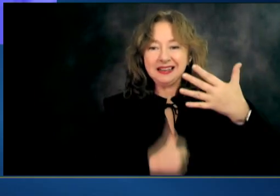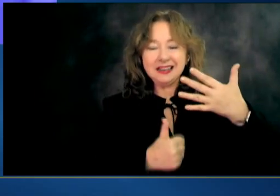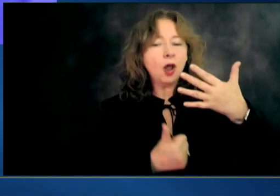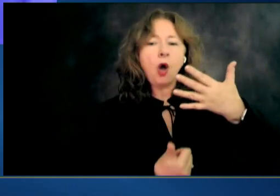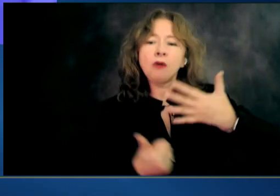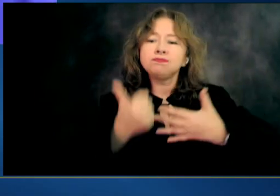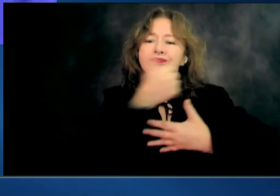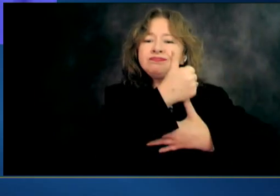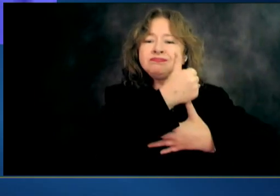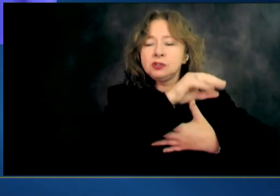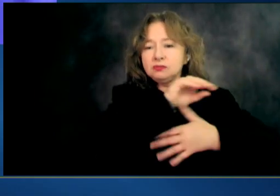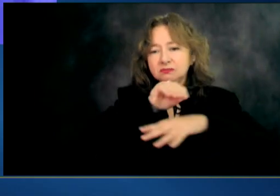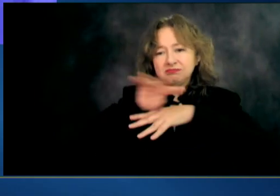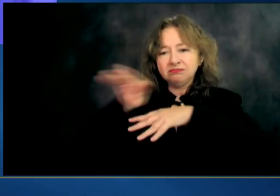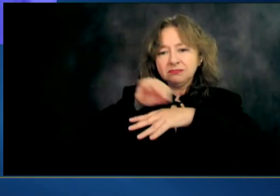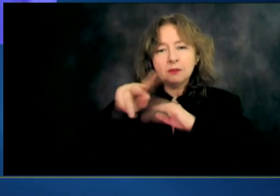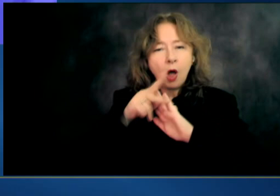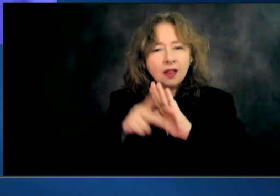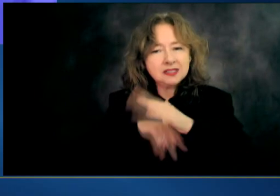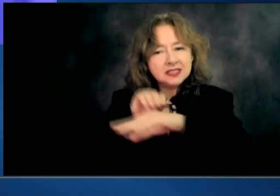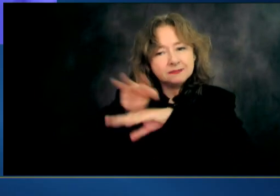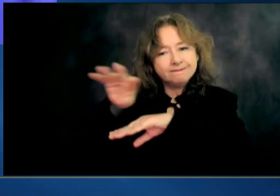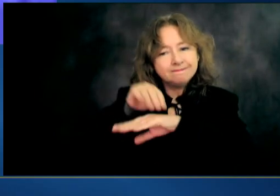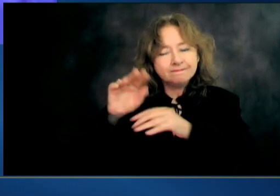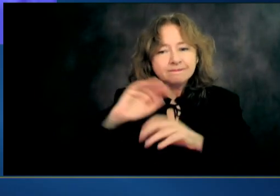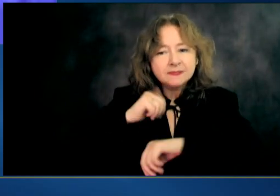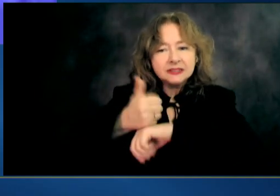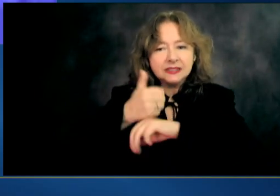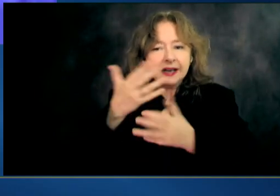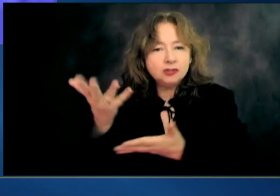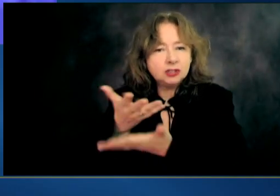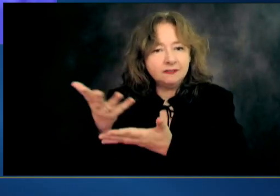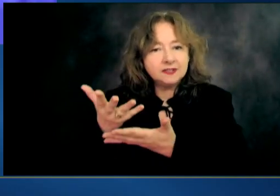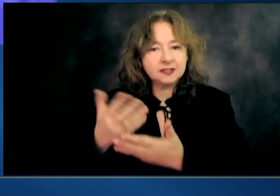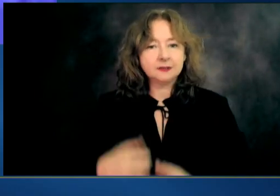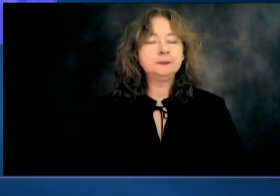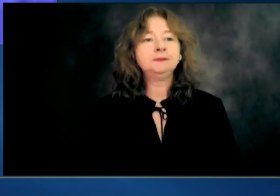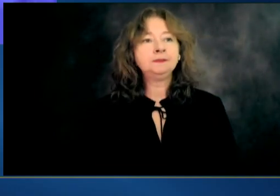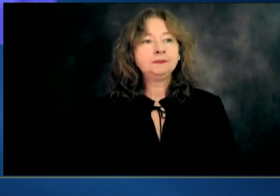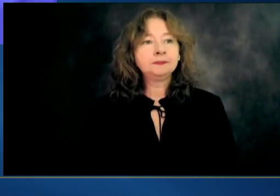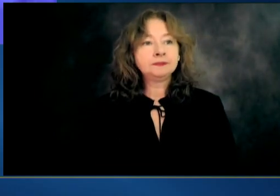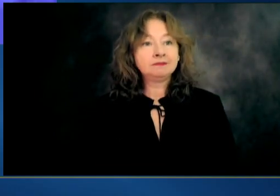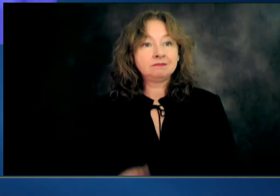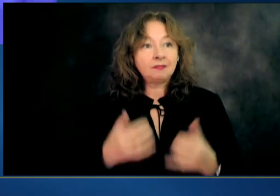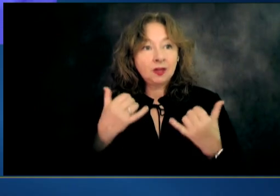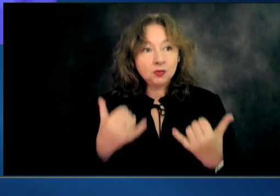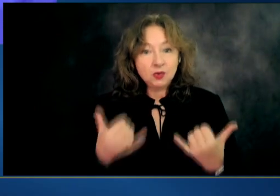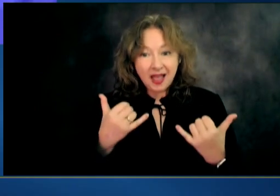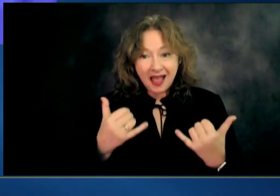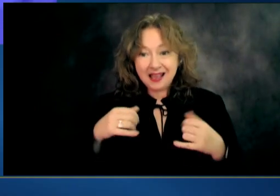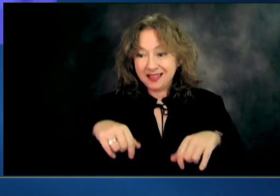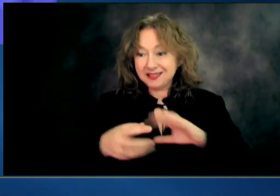programs, and initiatives. Today's summit is a symbol and testament of his commitment to the